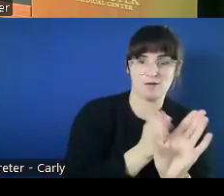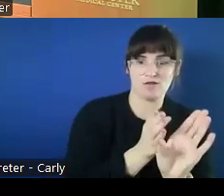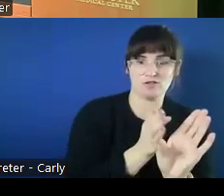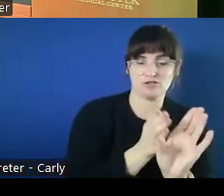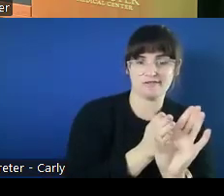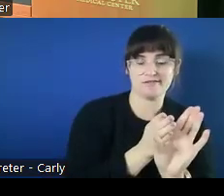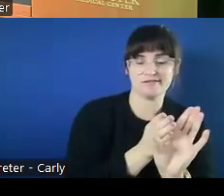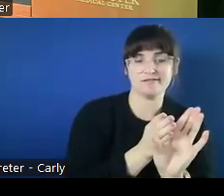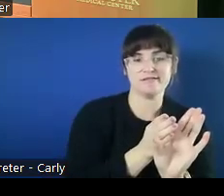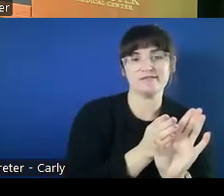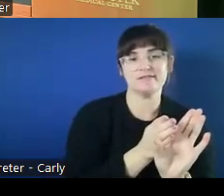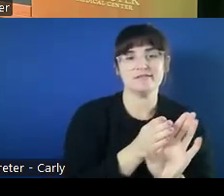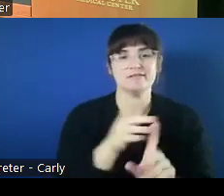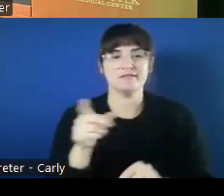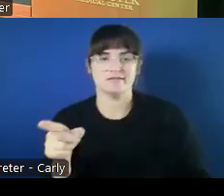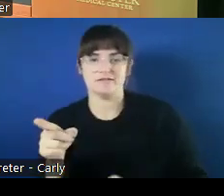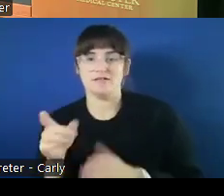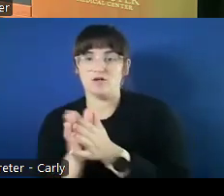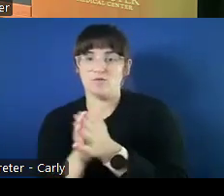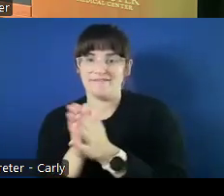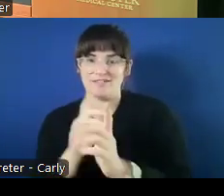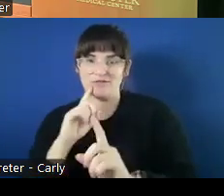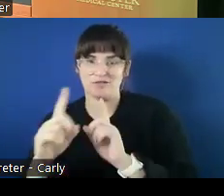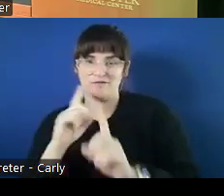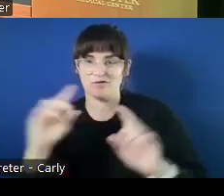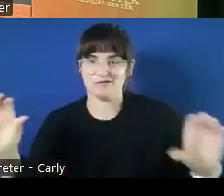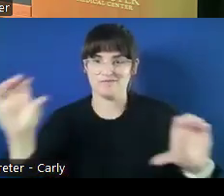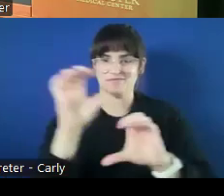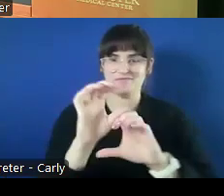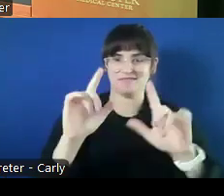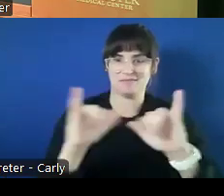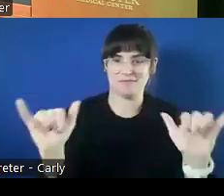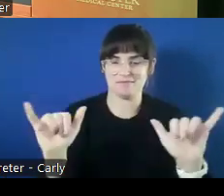uh with something called with motivational interviewing so mo everybody I'm sure knows